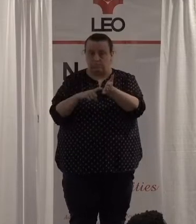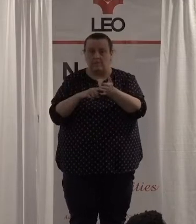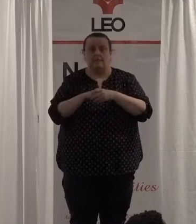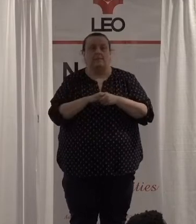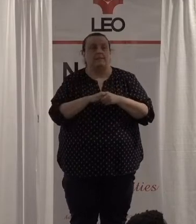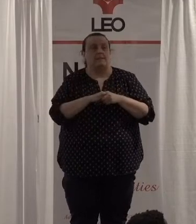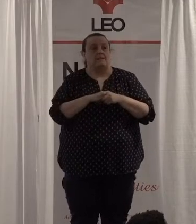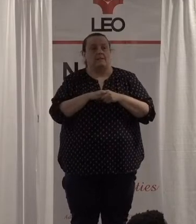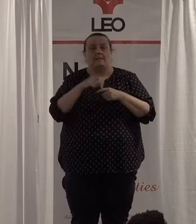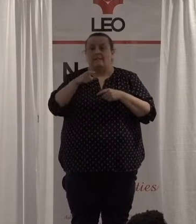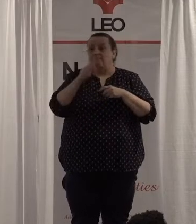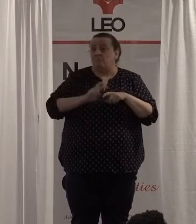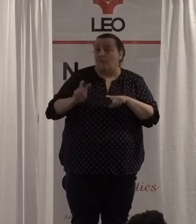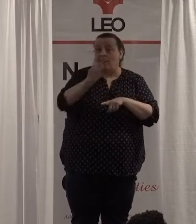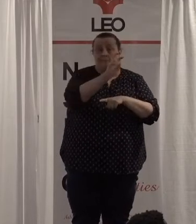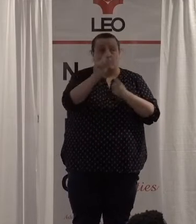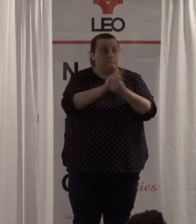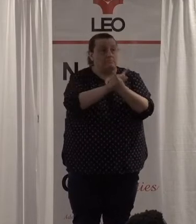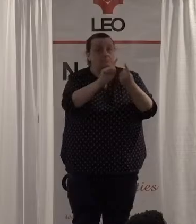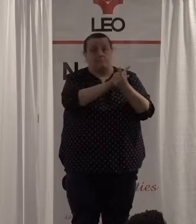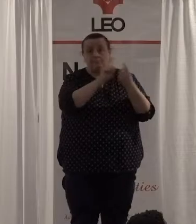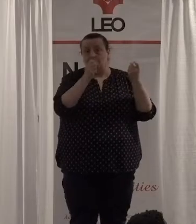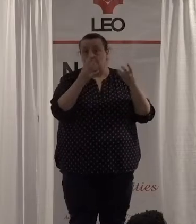AND MEET DIGNITARIES AND ADVOCATES